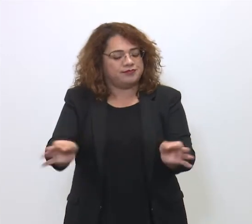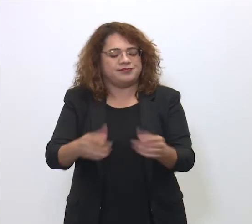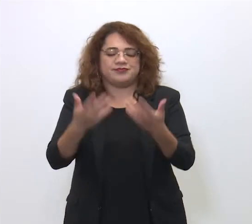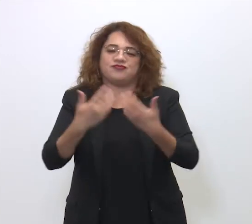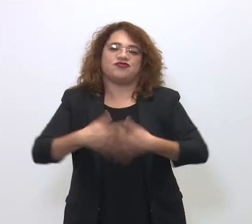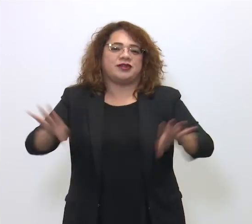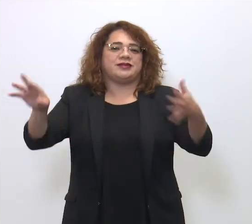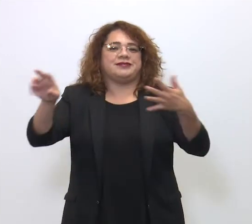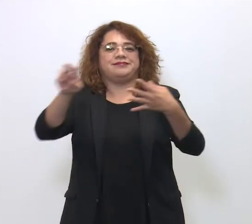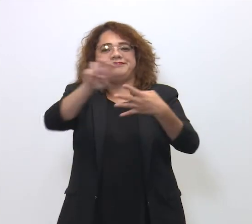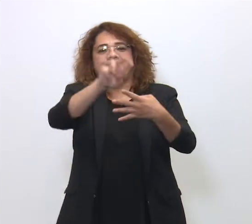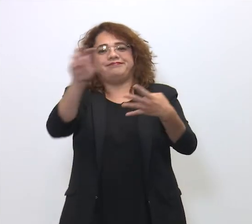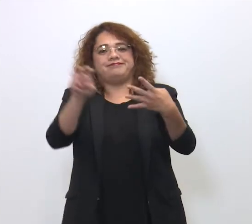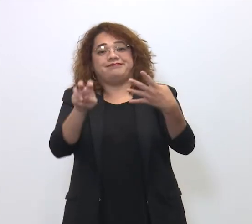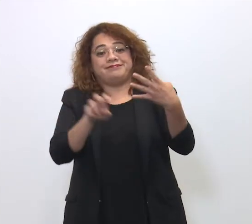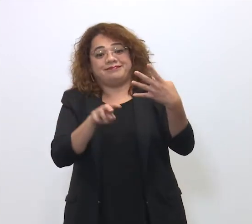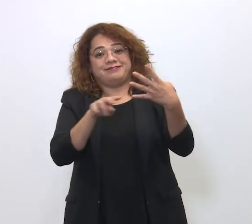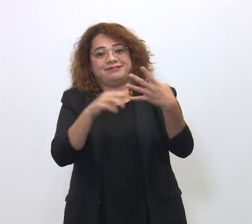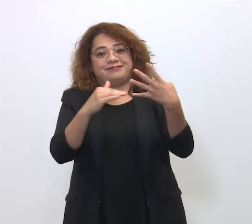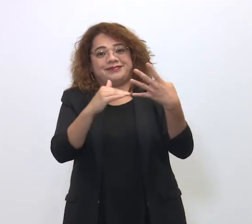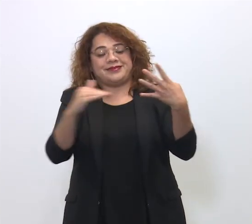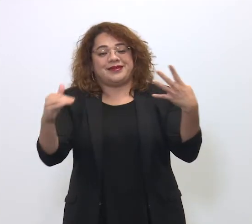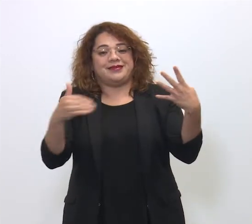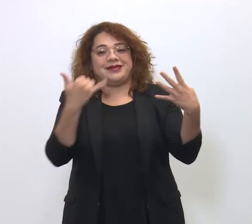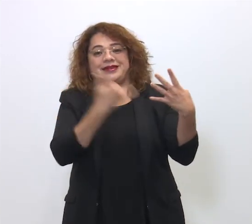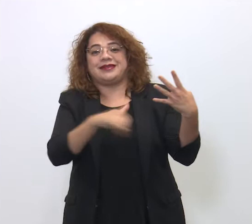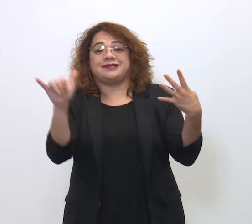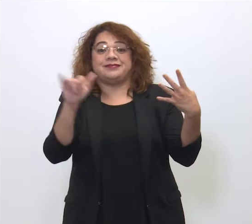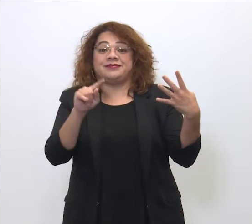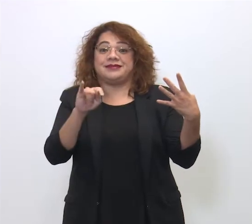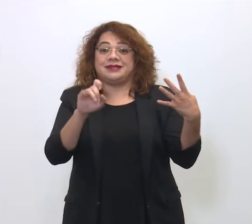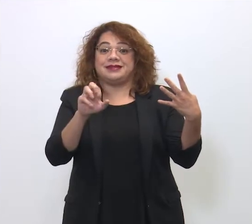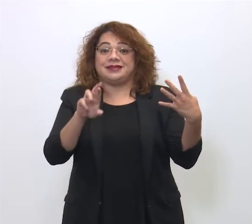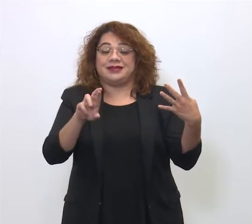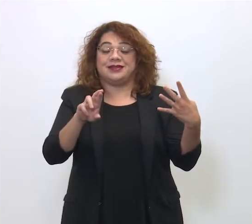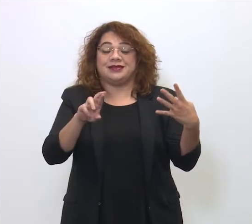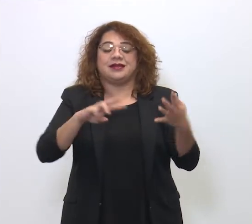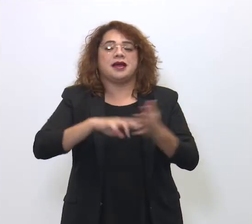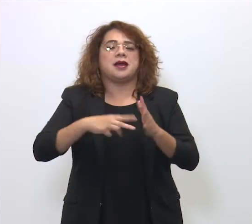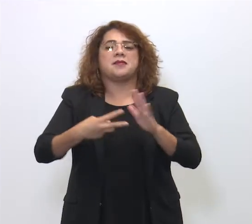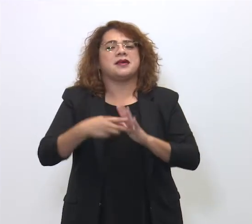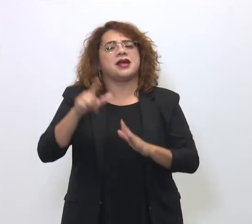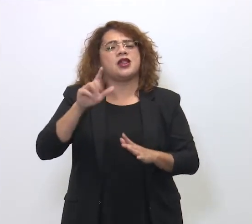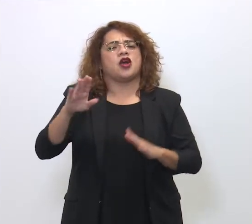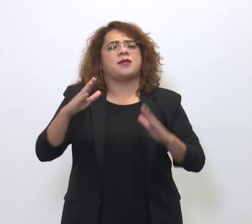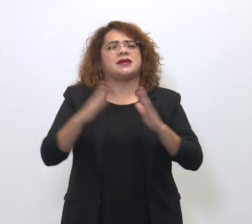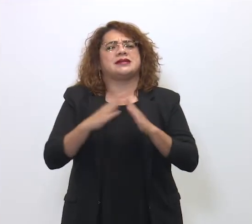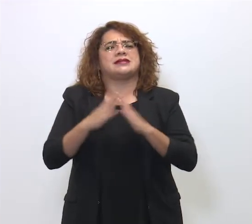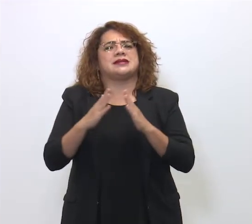as a city and what the city is doing is we are moving of course out of orange which we were in